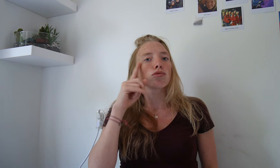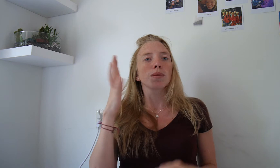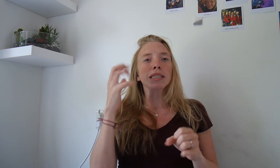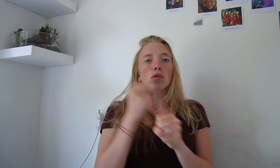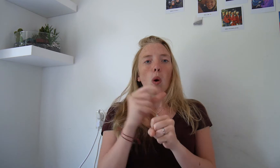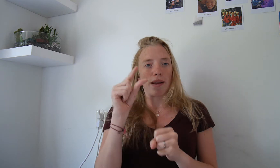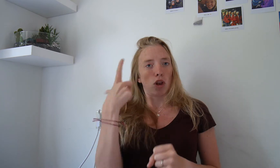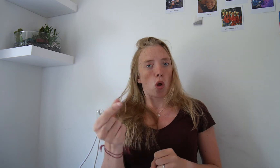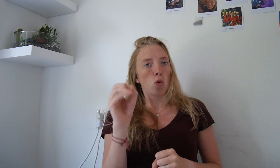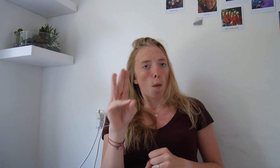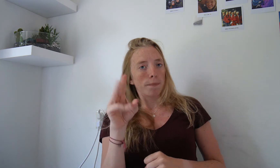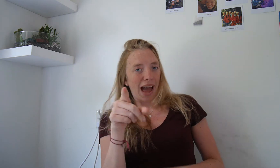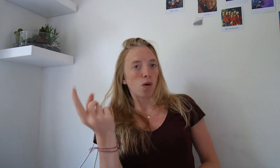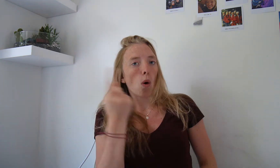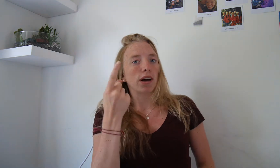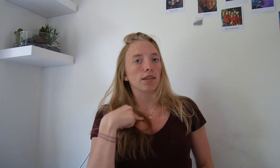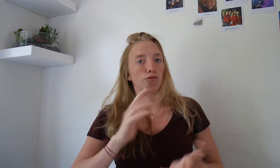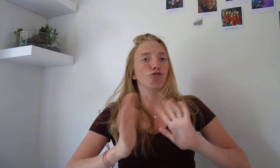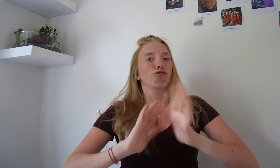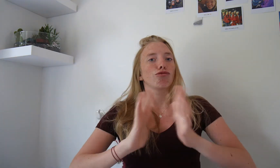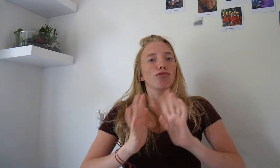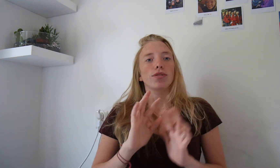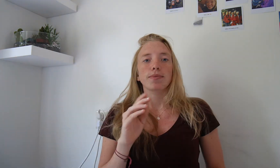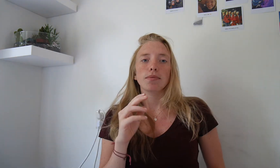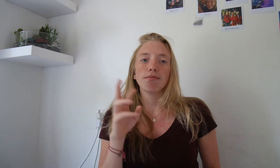So I thought it would be nice to make a small video about this.